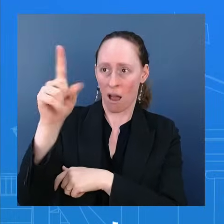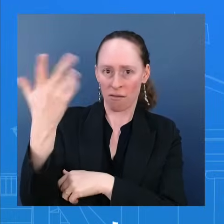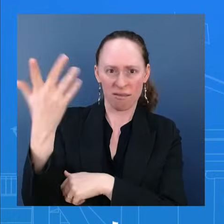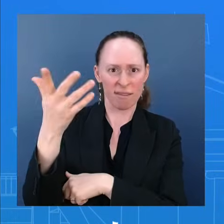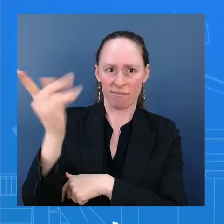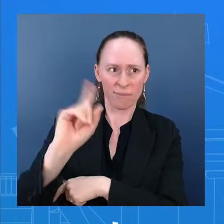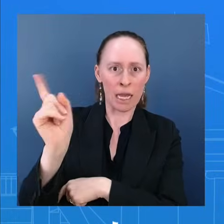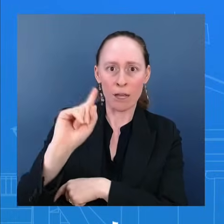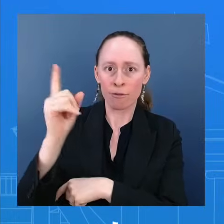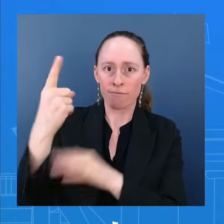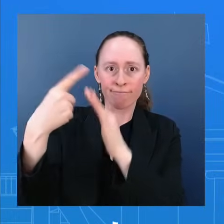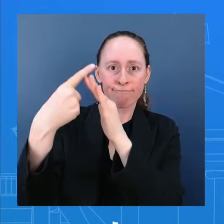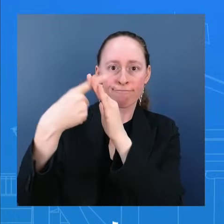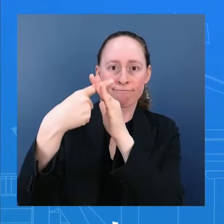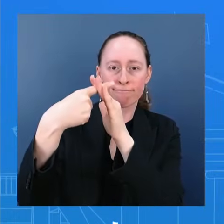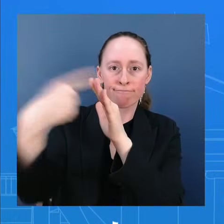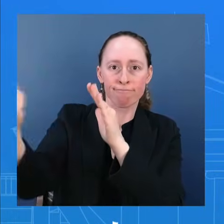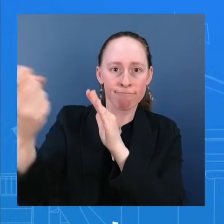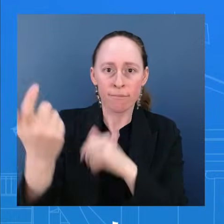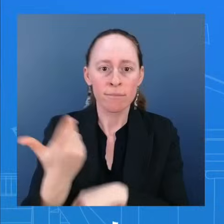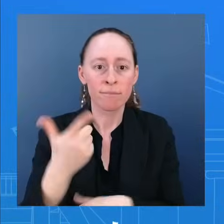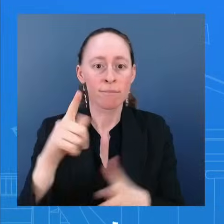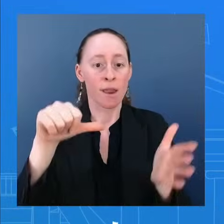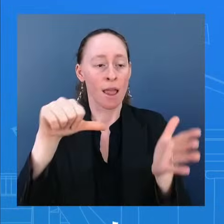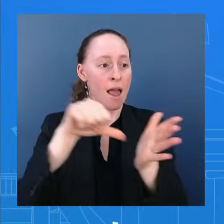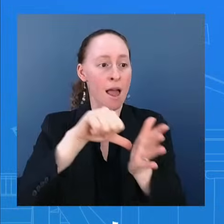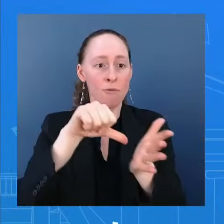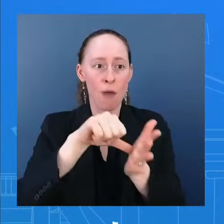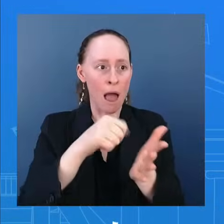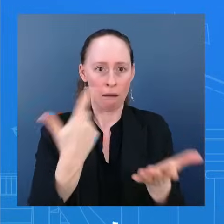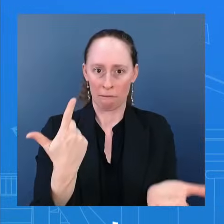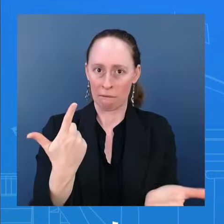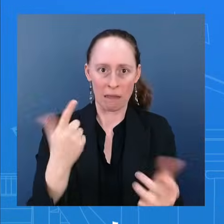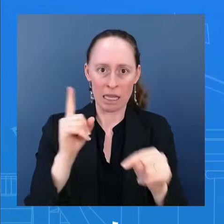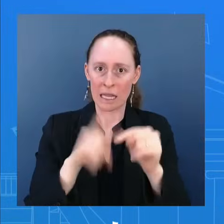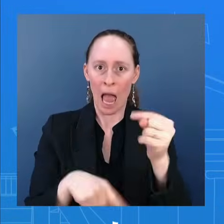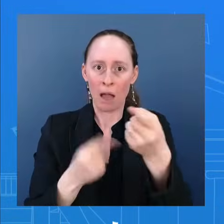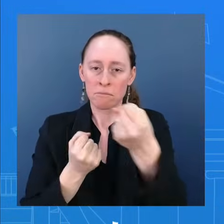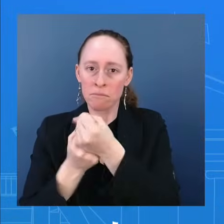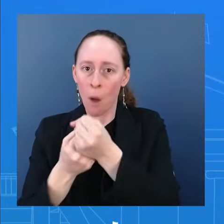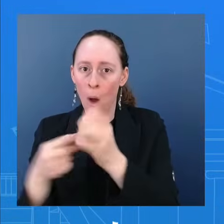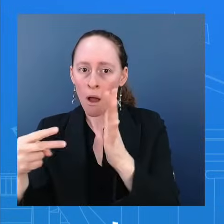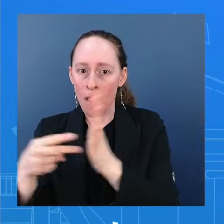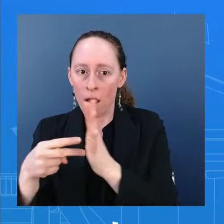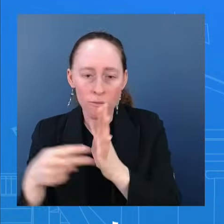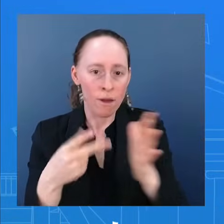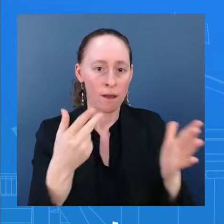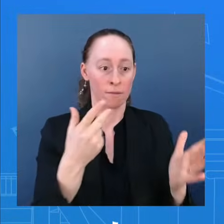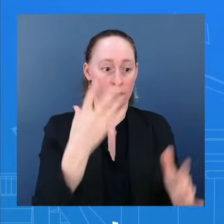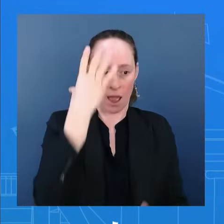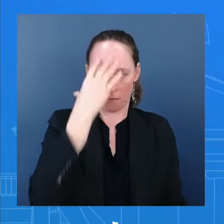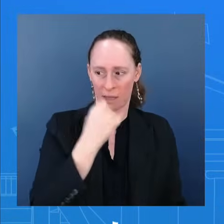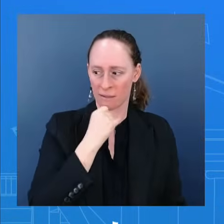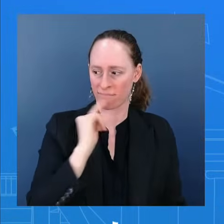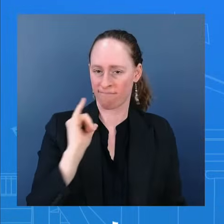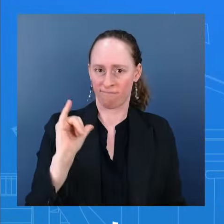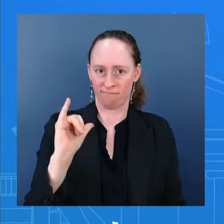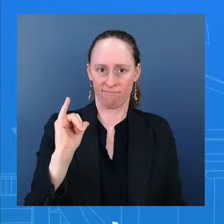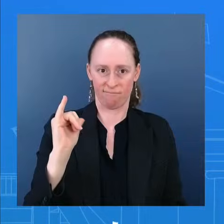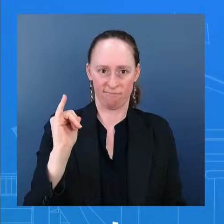It's just more proof -- or should be more proof -- to Hamas leaders that there is, as I said, no cavalry coming to the rescue.